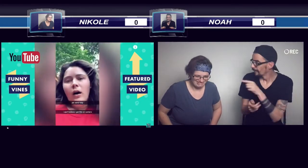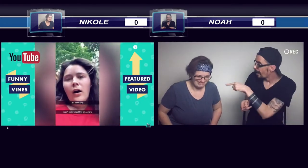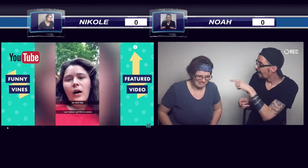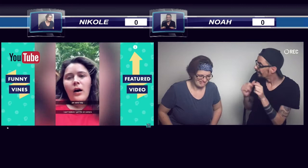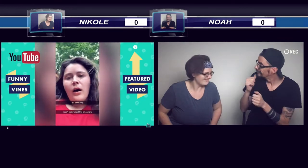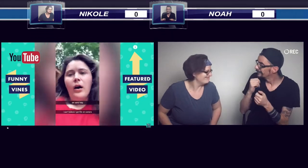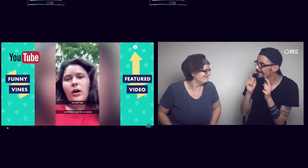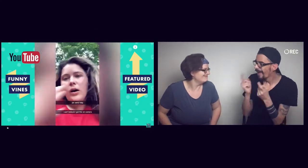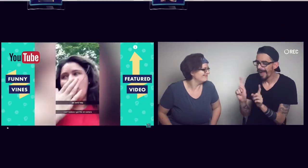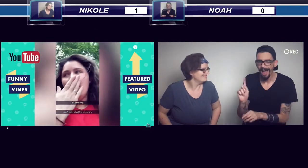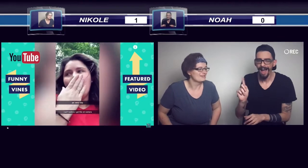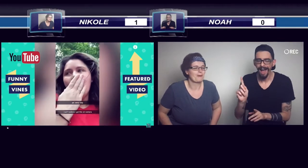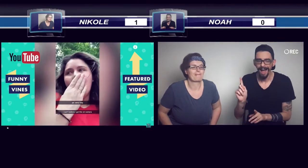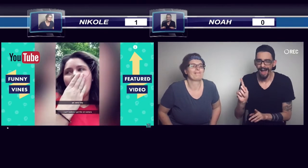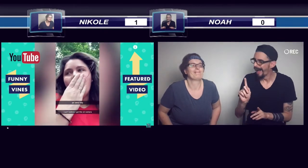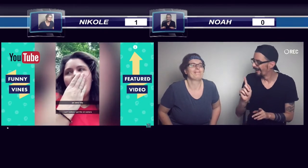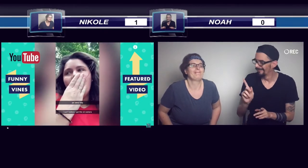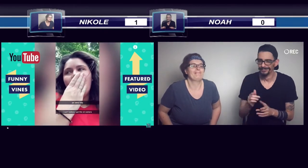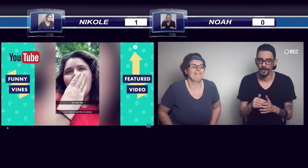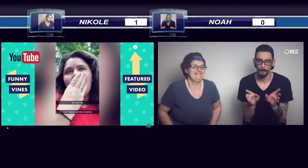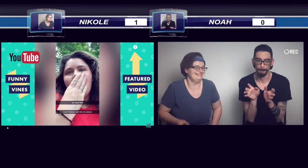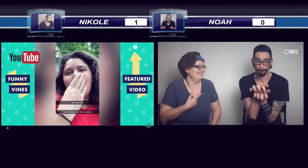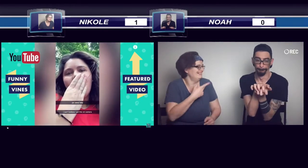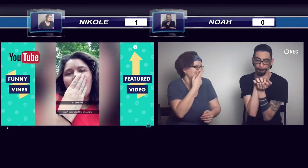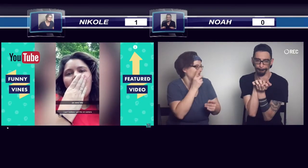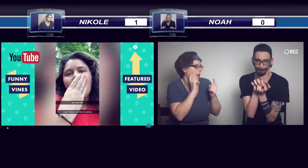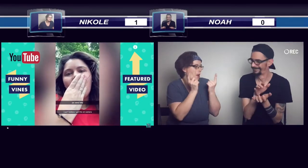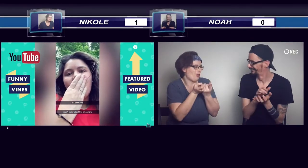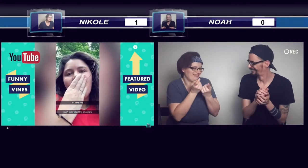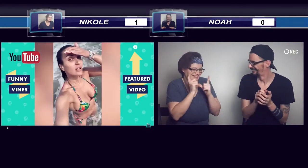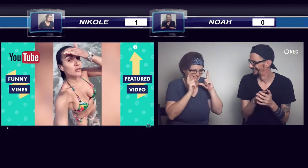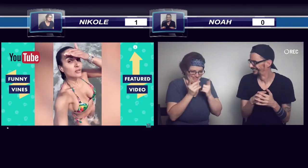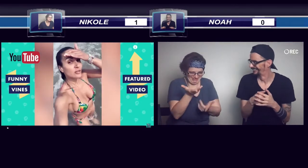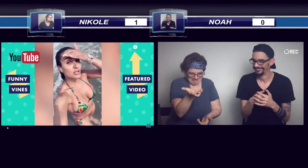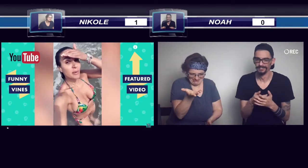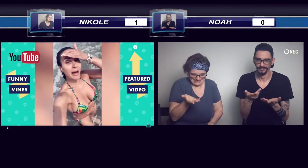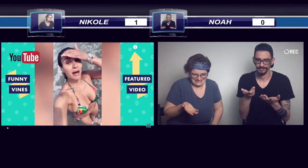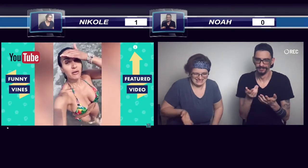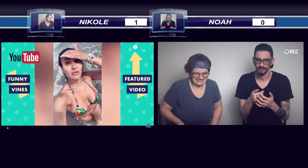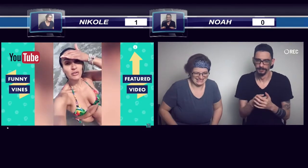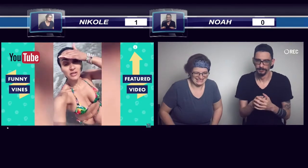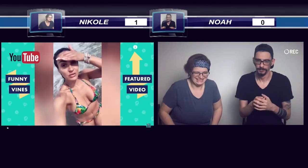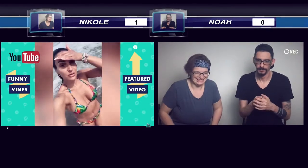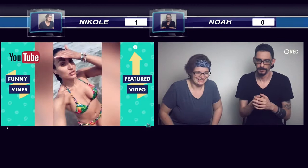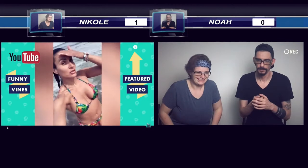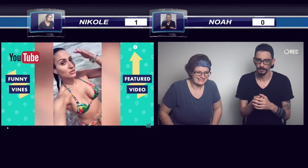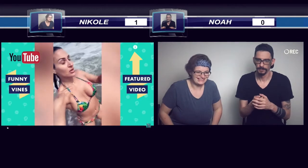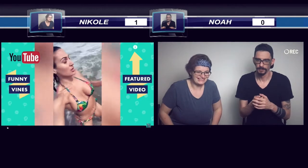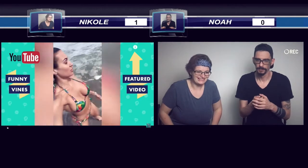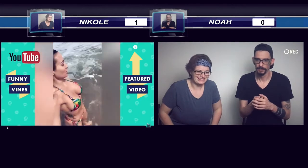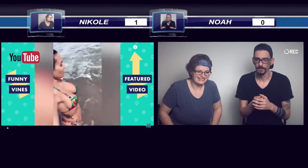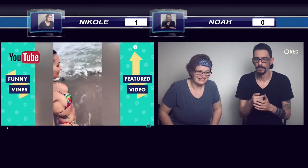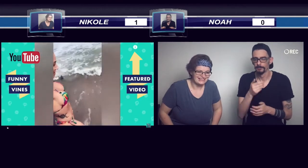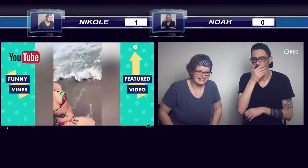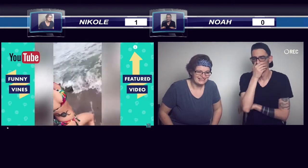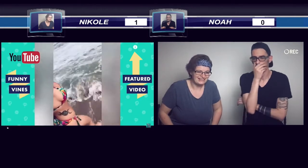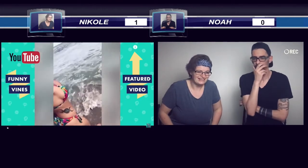Gotcha! You mustn't laugh! You have to control yourself not to laugh. - But their facial expressions were funny.